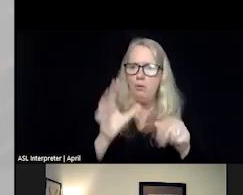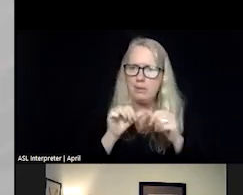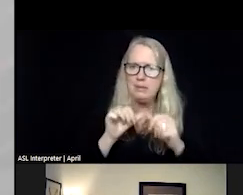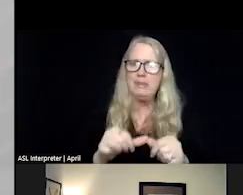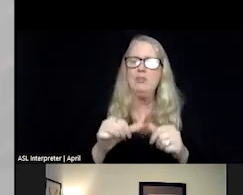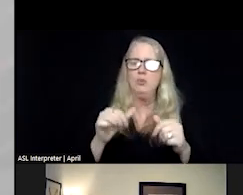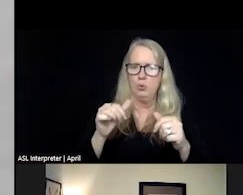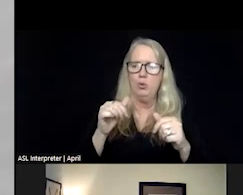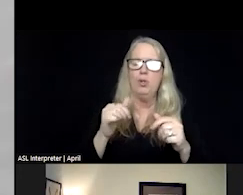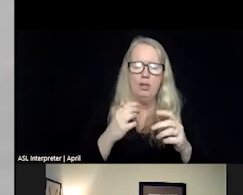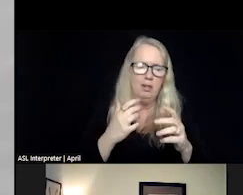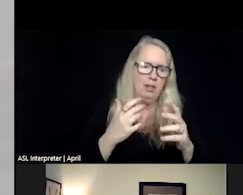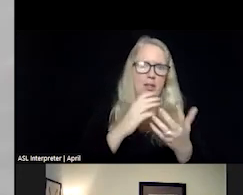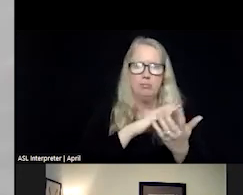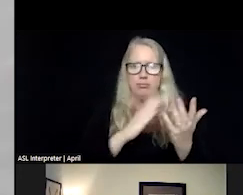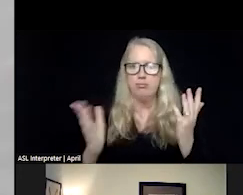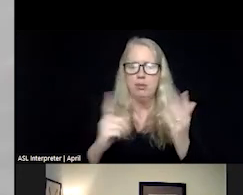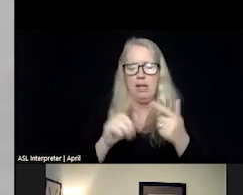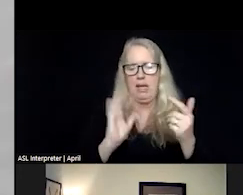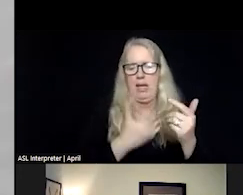THROUGH THE WORK FORCE.